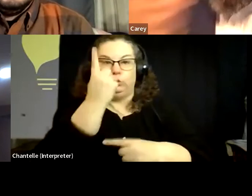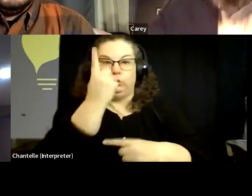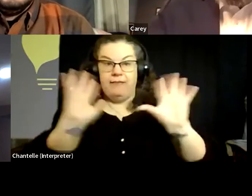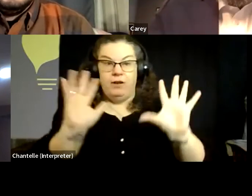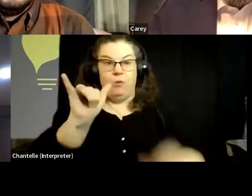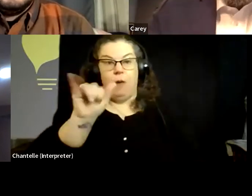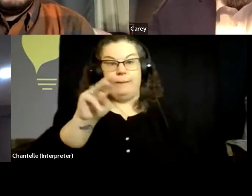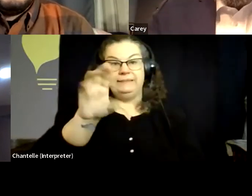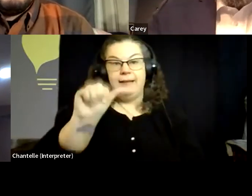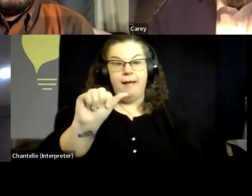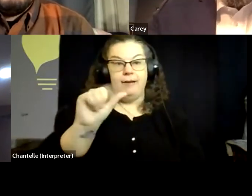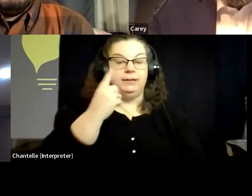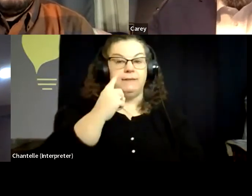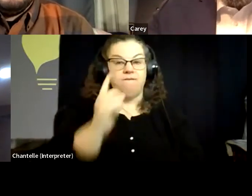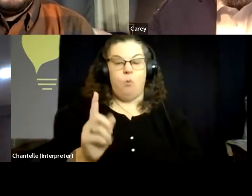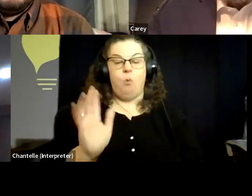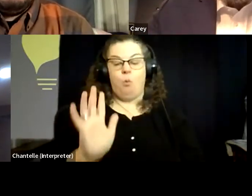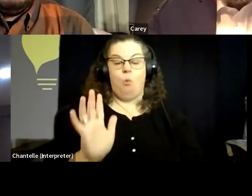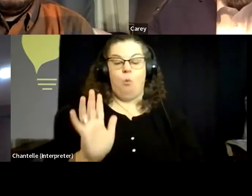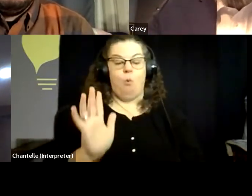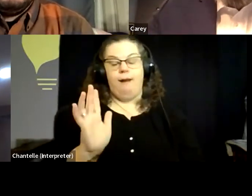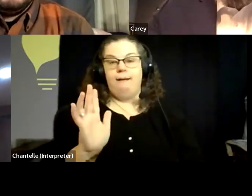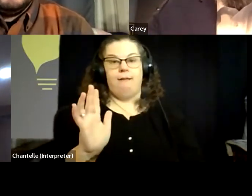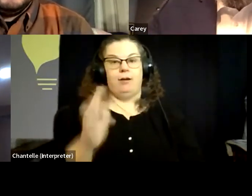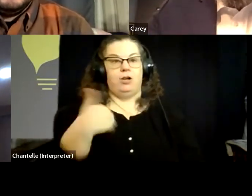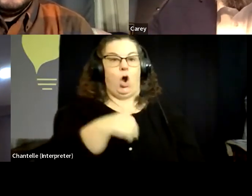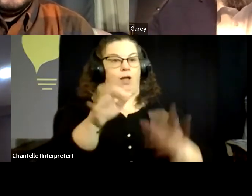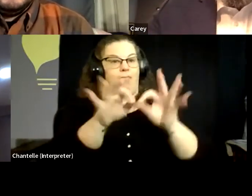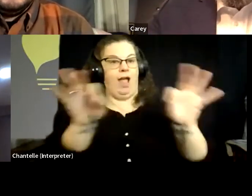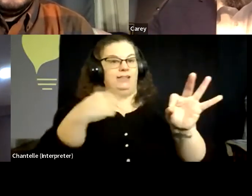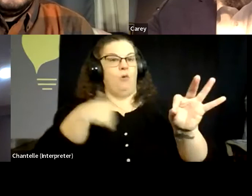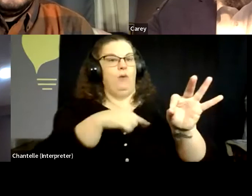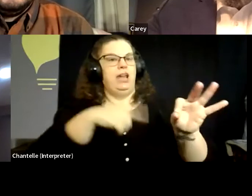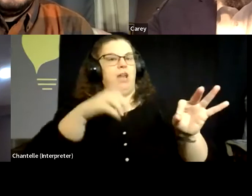"Y" is for everyone. I think